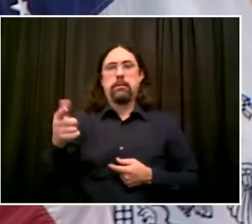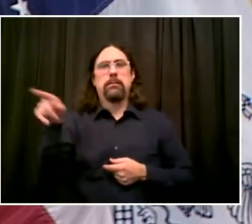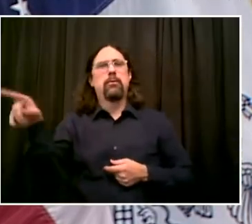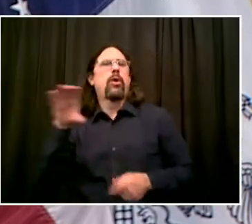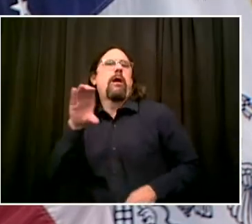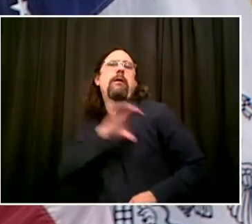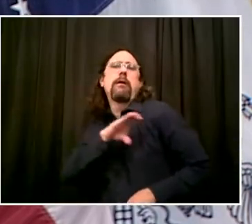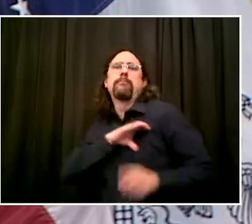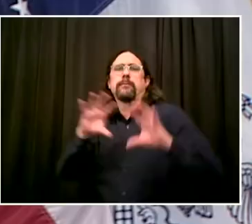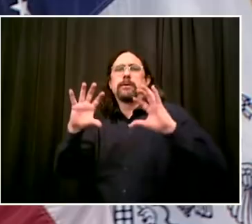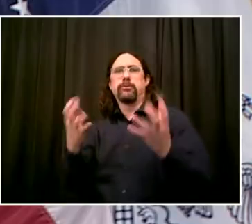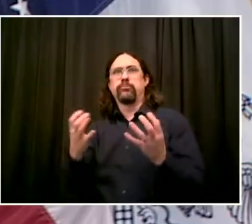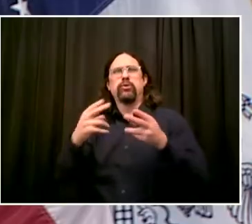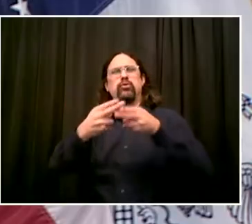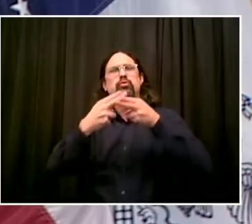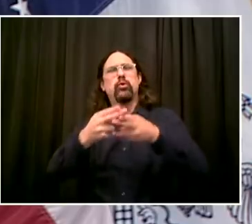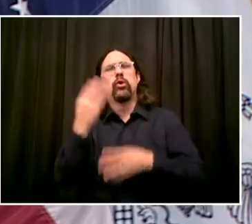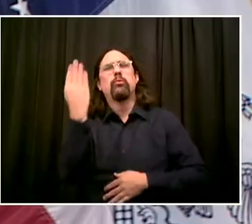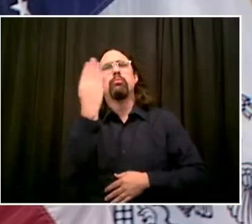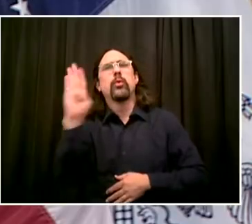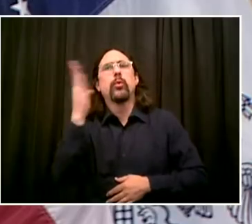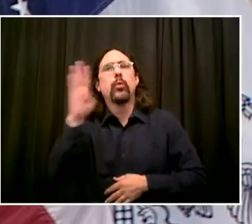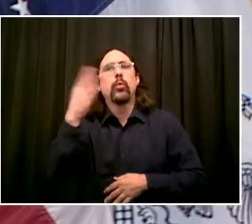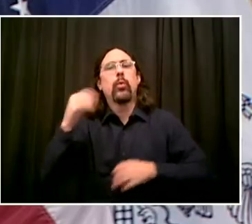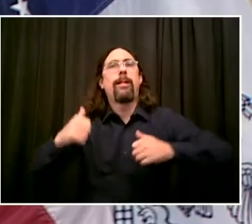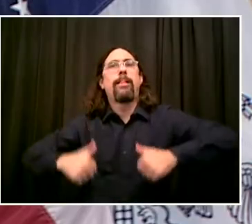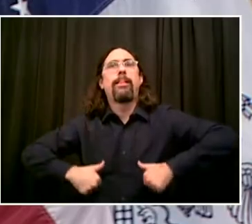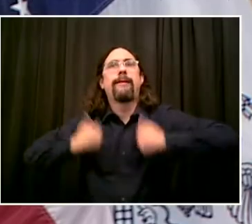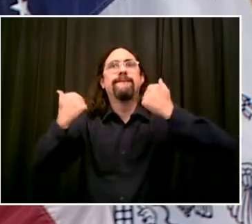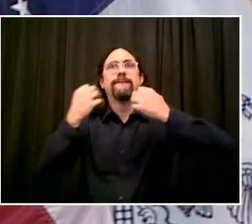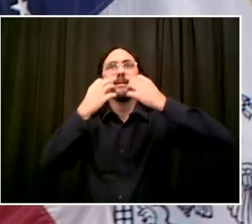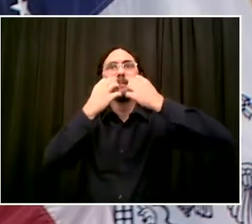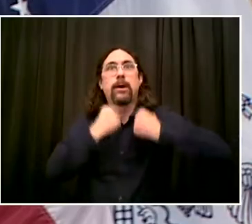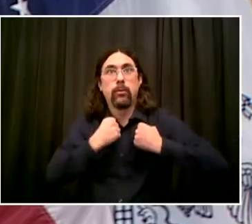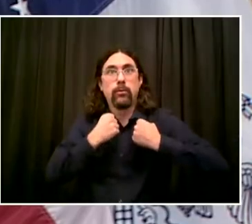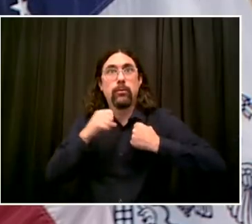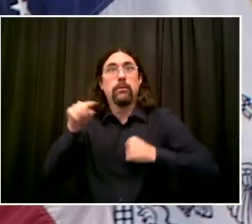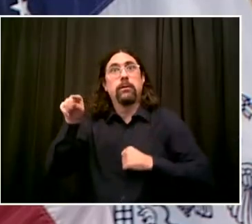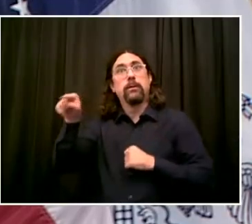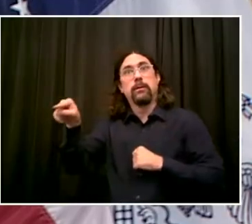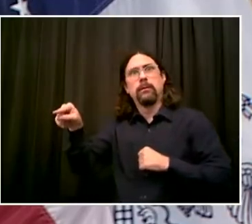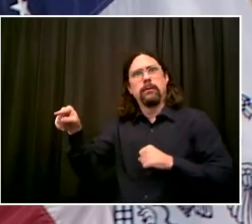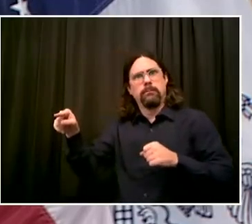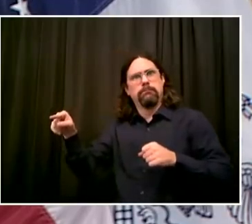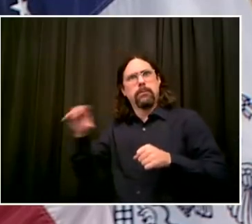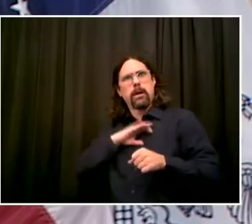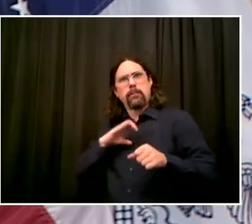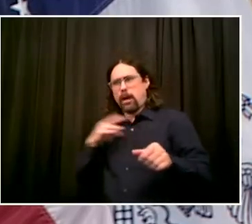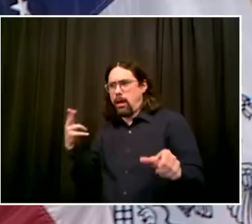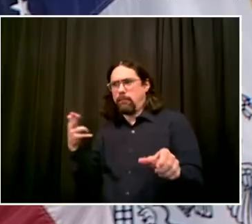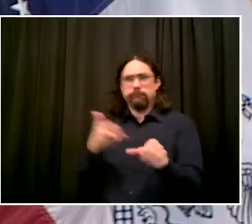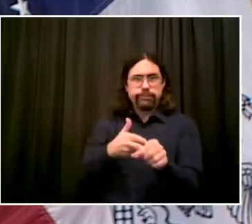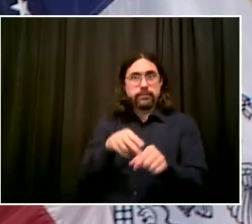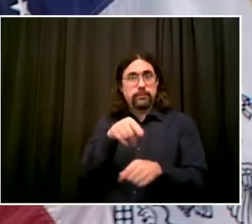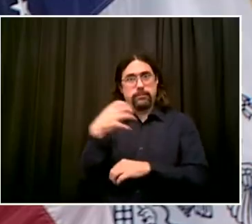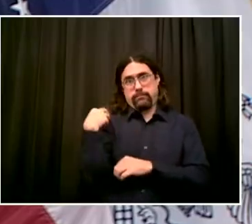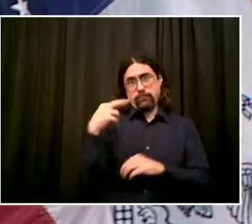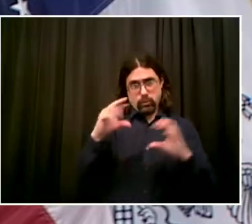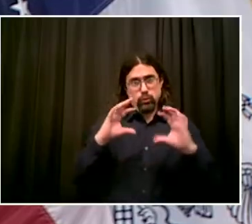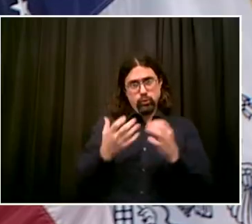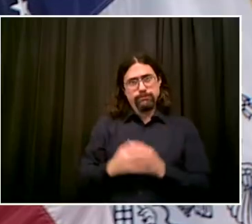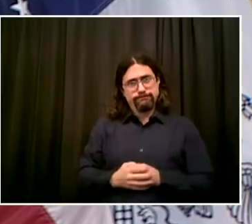PARTICULARLY